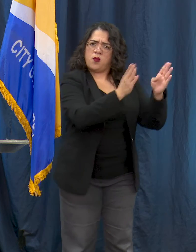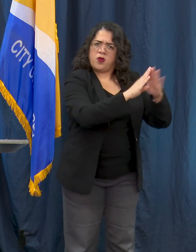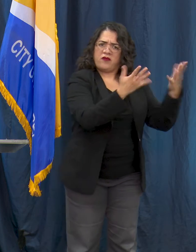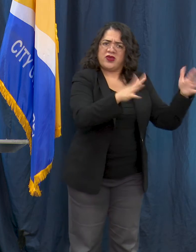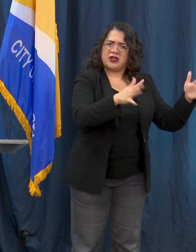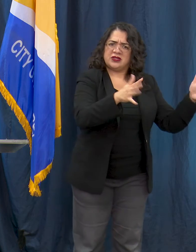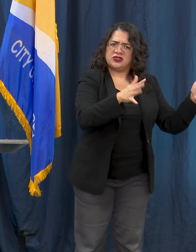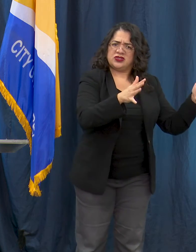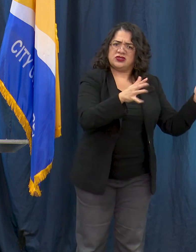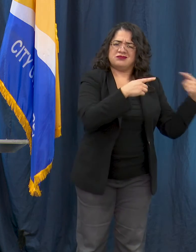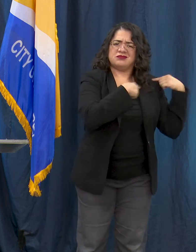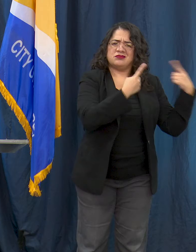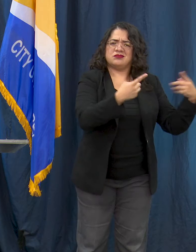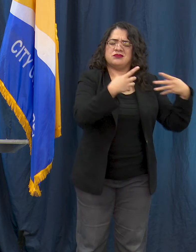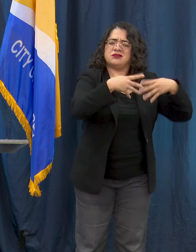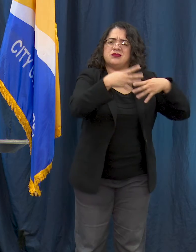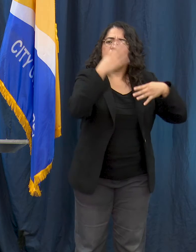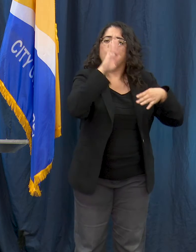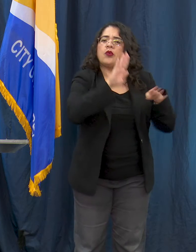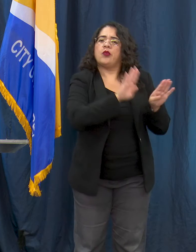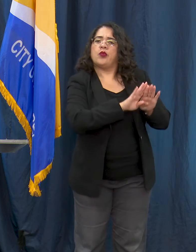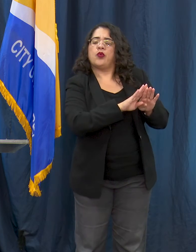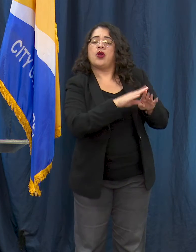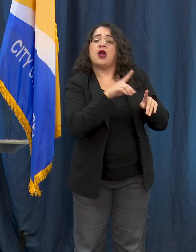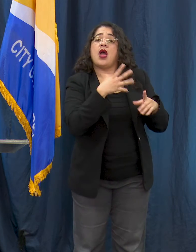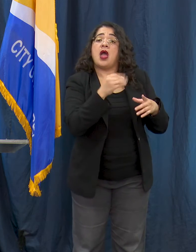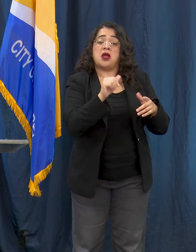since the protesting began and then have we expanded any testing efforts and do